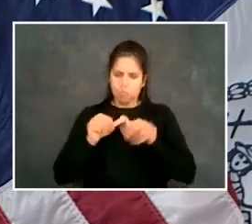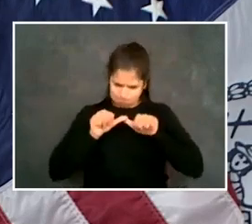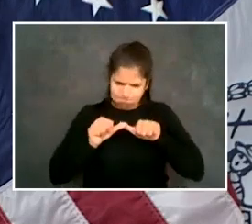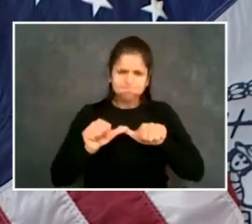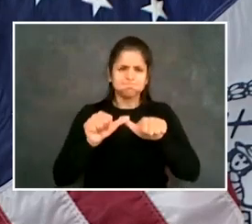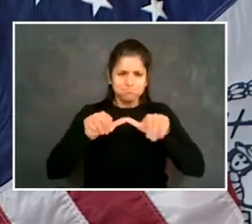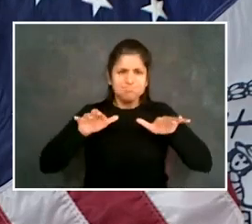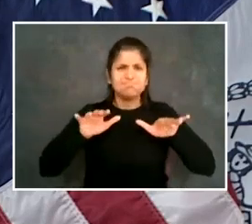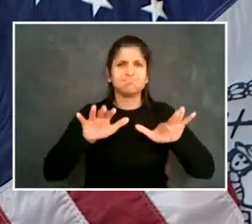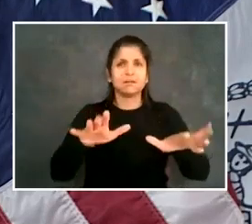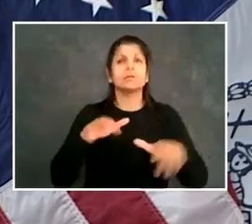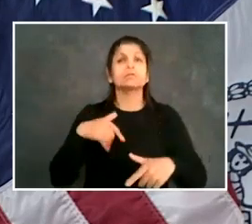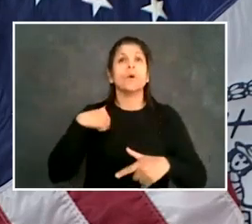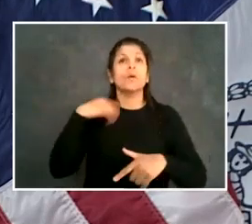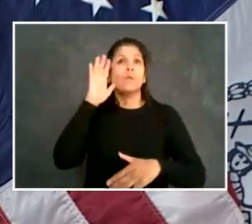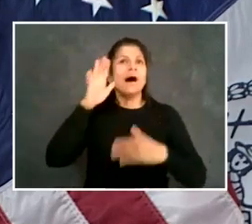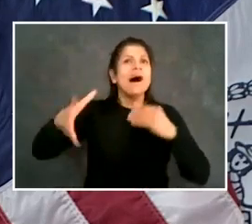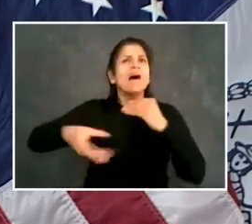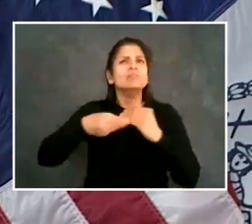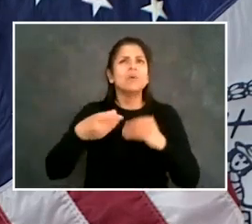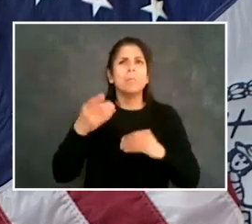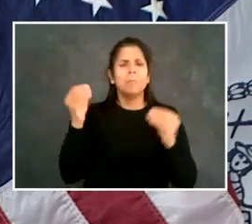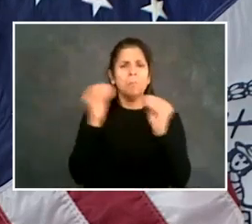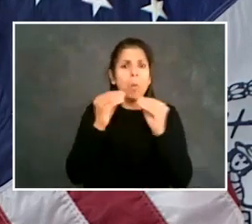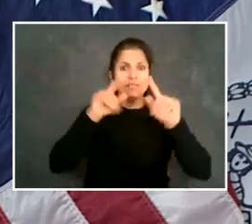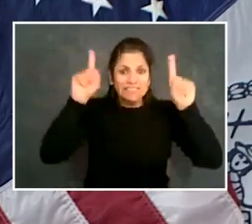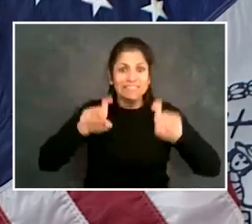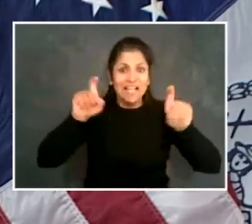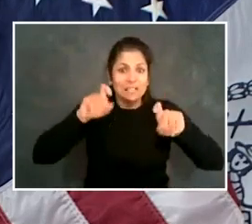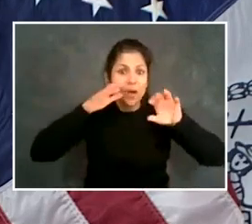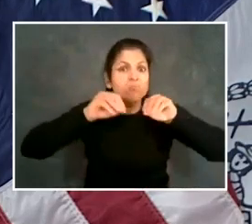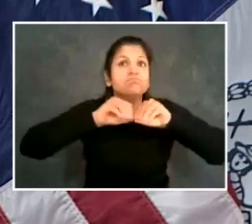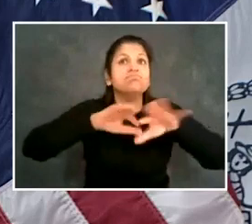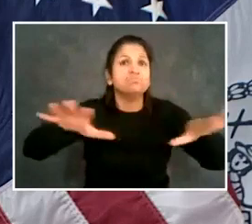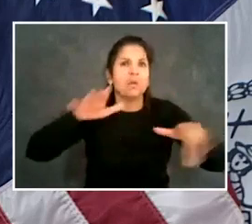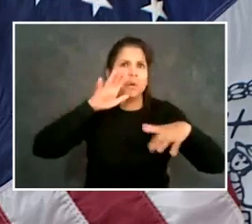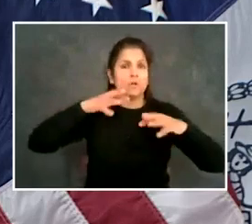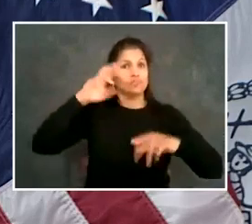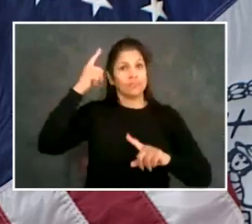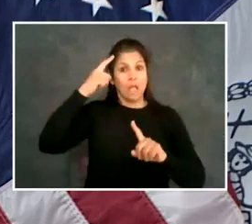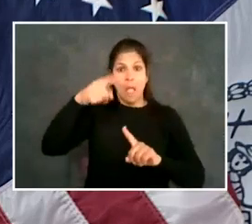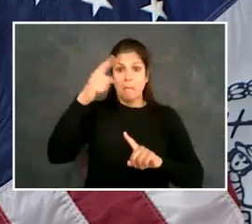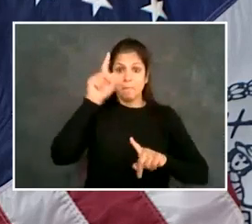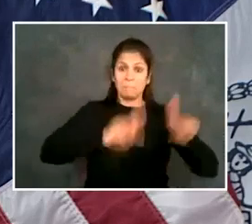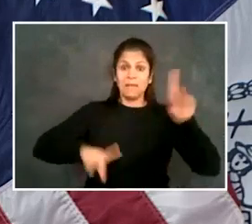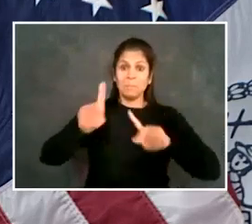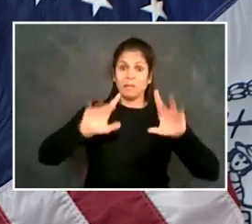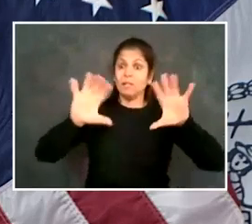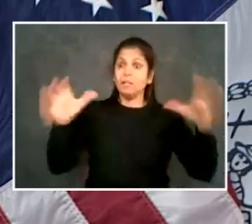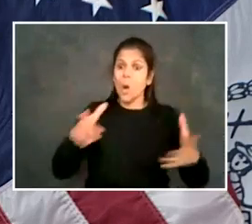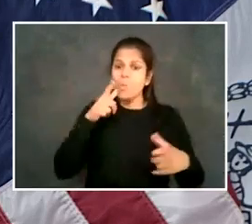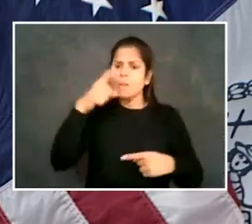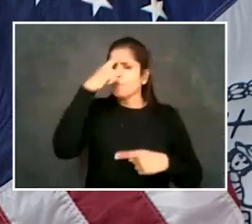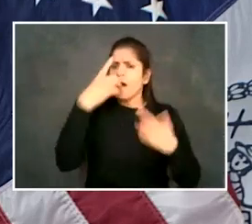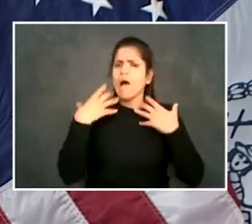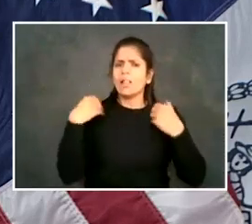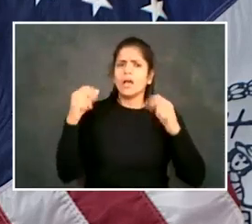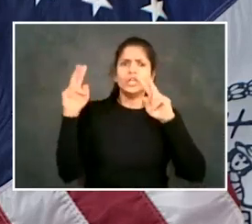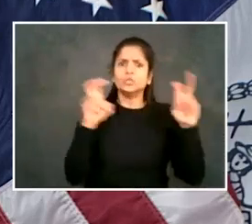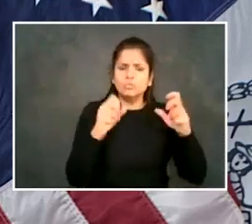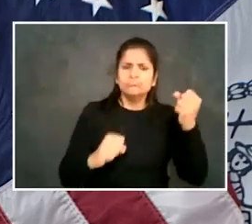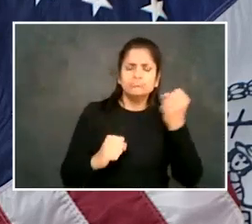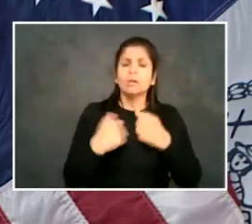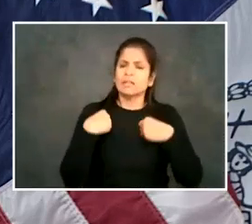AND THANK THEM, WITH TESTING